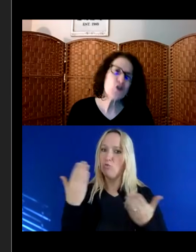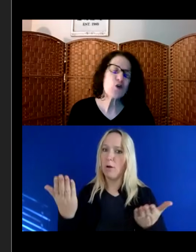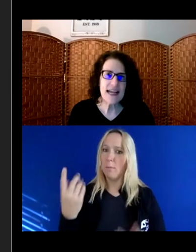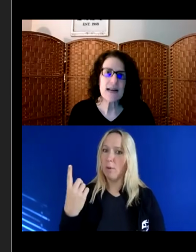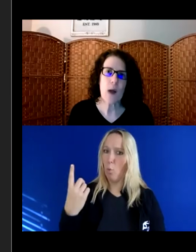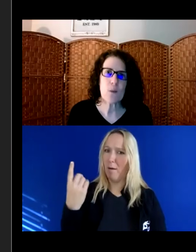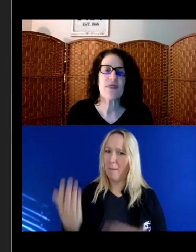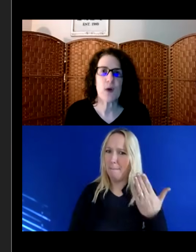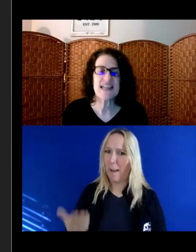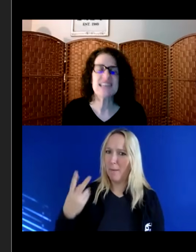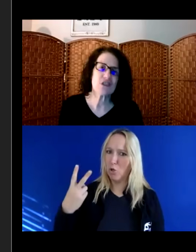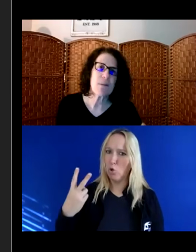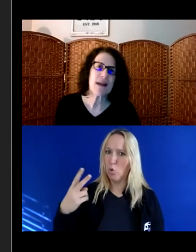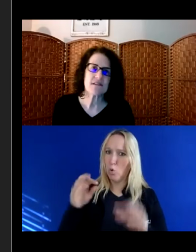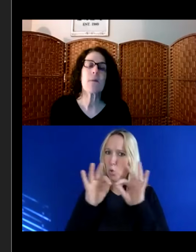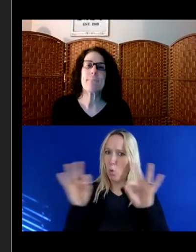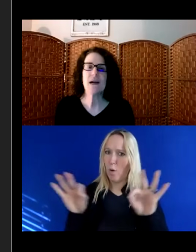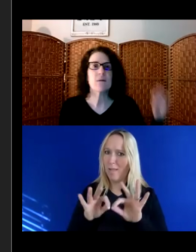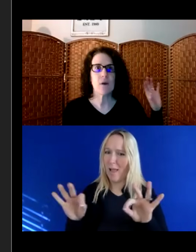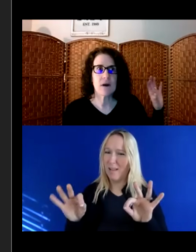You could get away with three, it just depends,